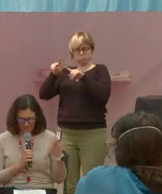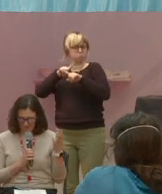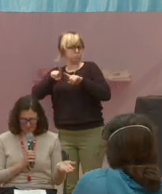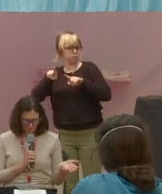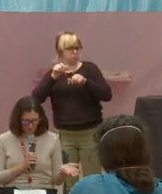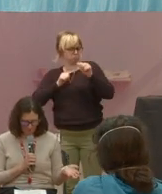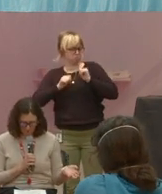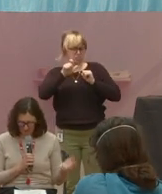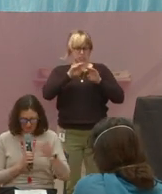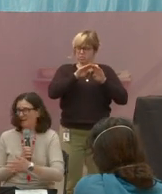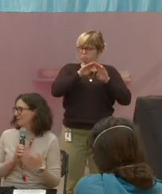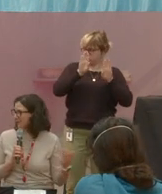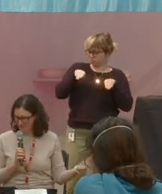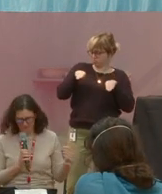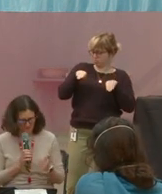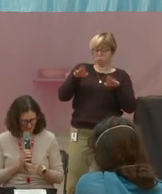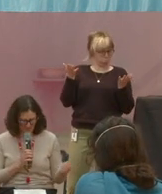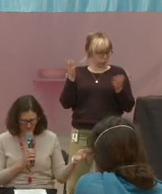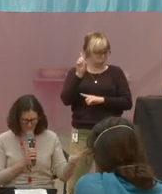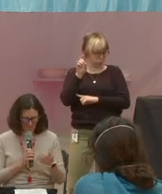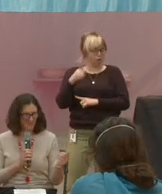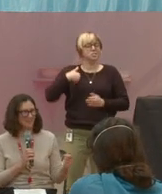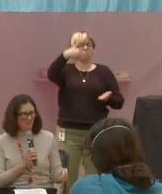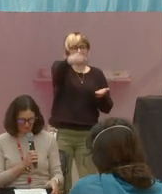So let me introduce everyone who's joining me up front here